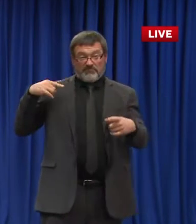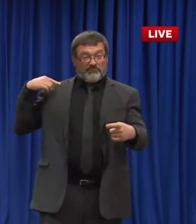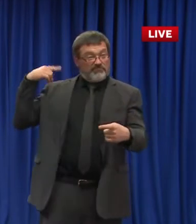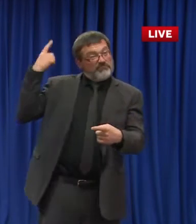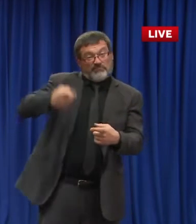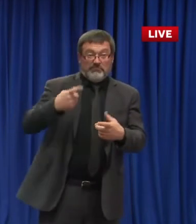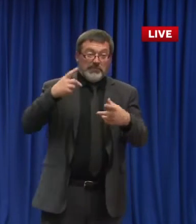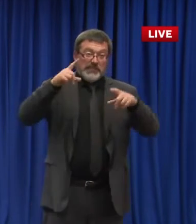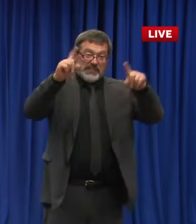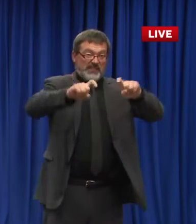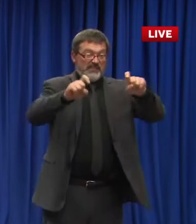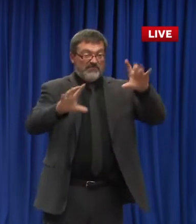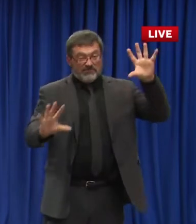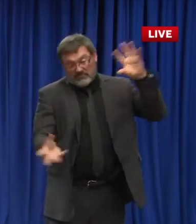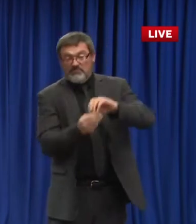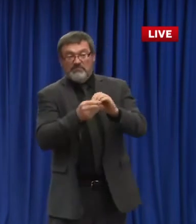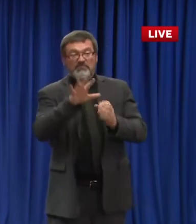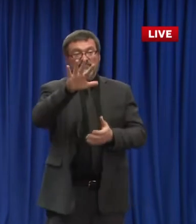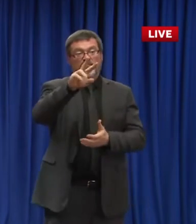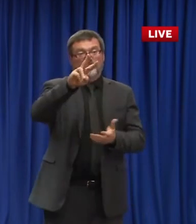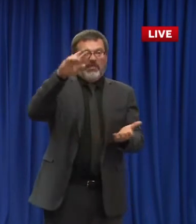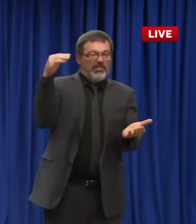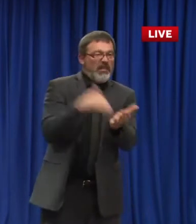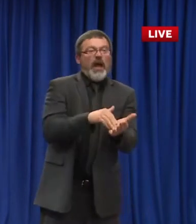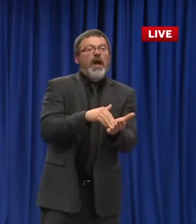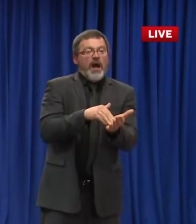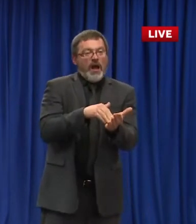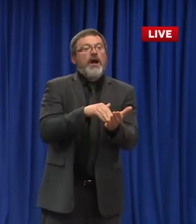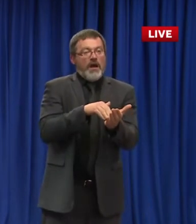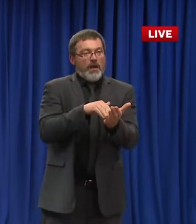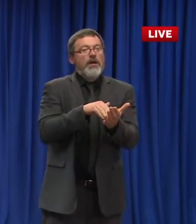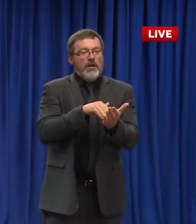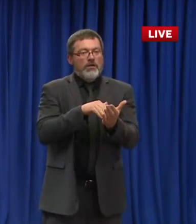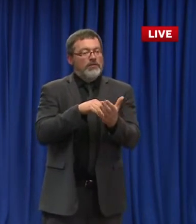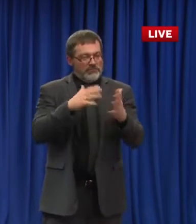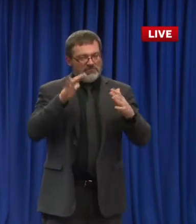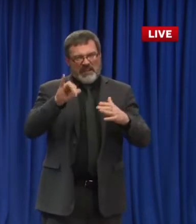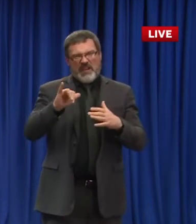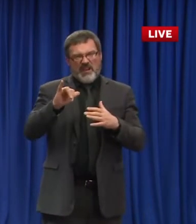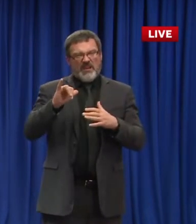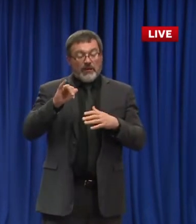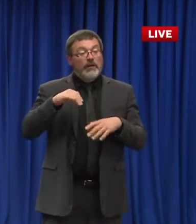SO WE’VE TESTED OVER 52,000 PEOPLE FOR ACTIVE COVID-19 INFECTION.